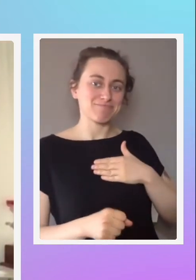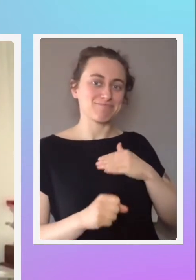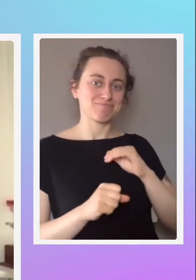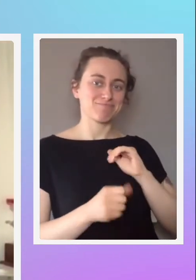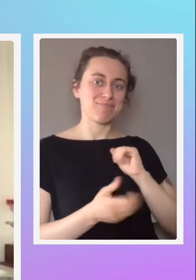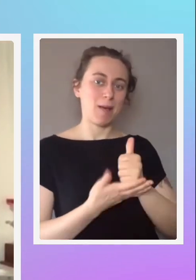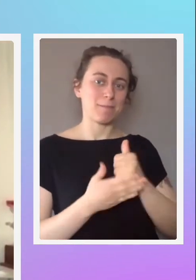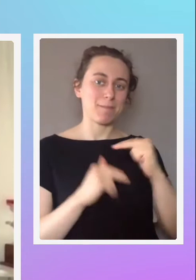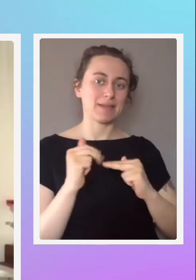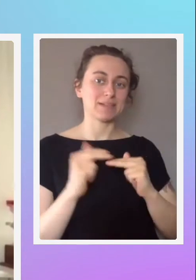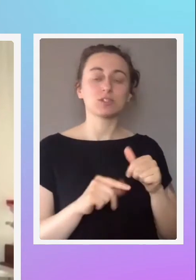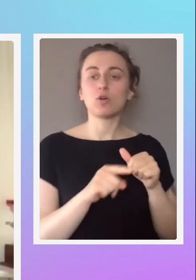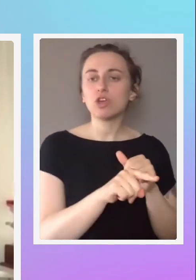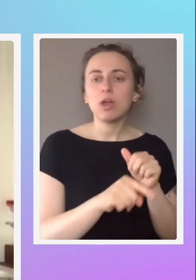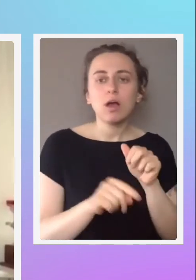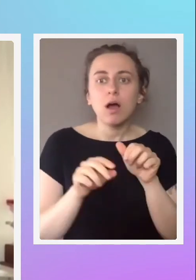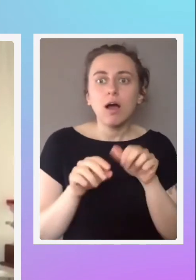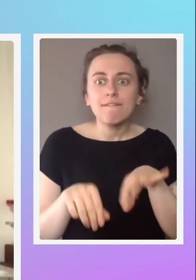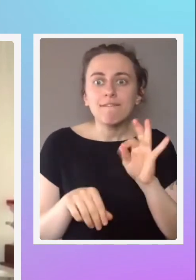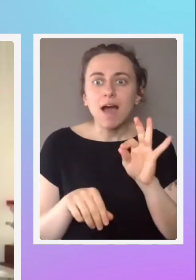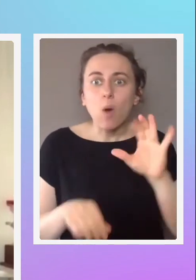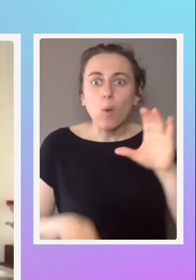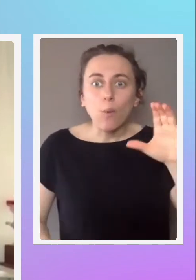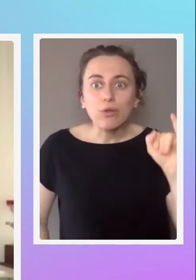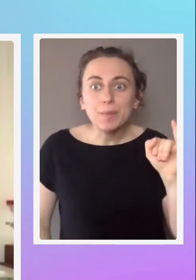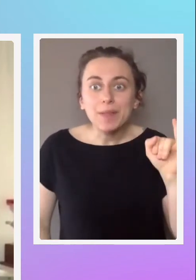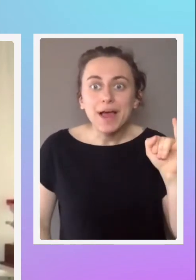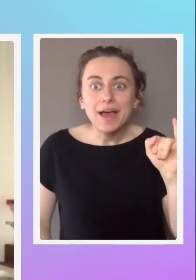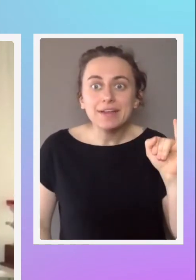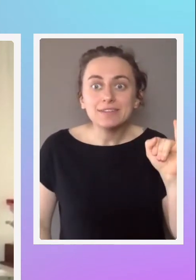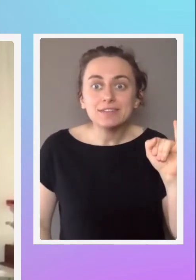and got ahold of a doctor John de Parco